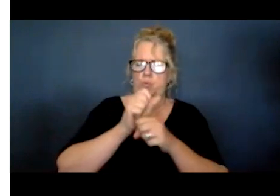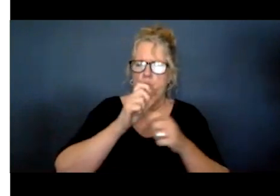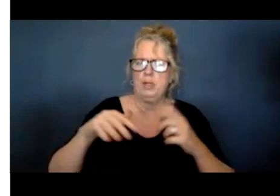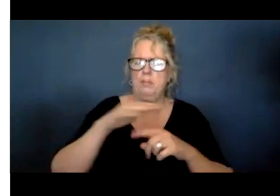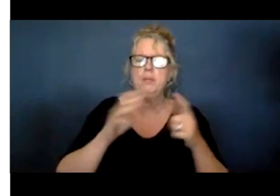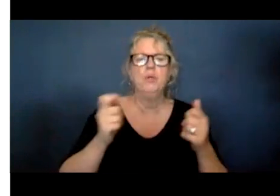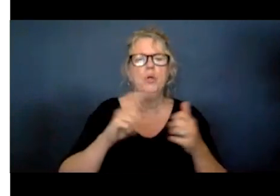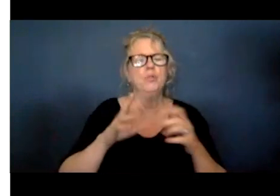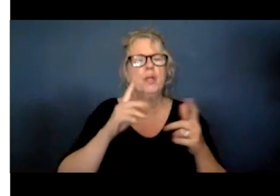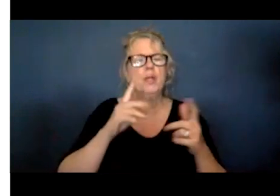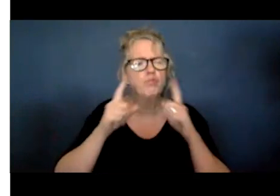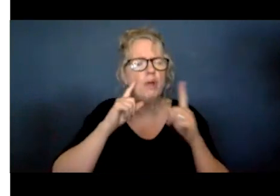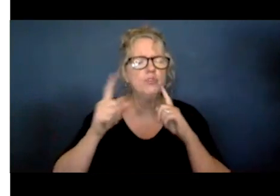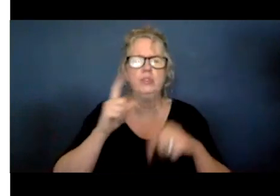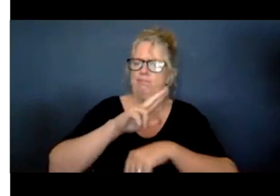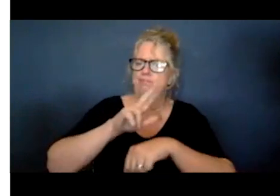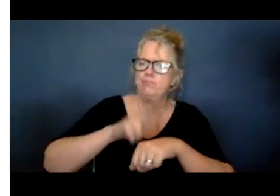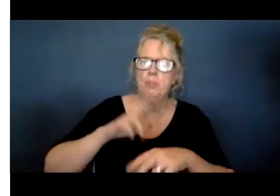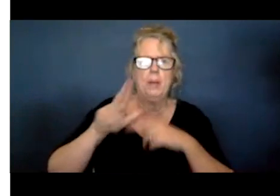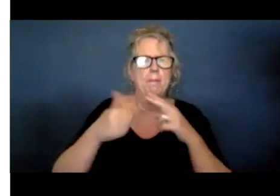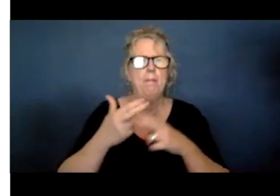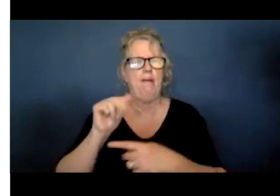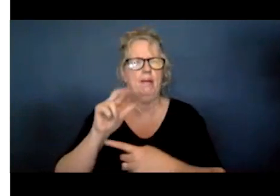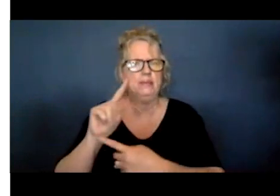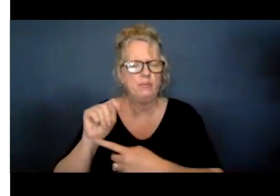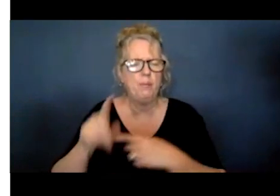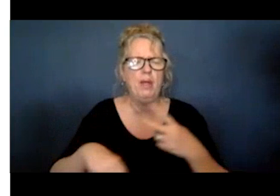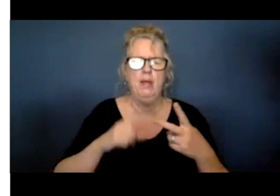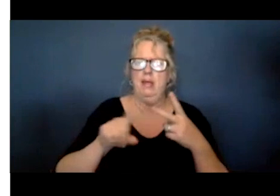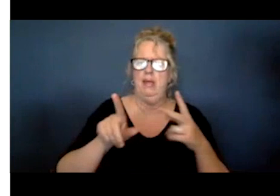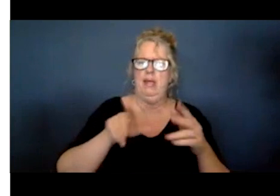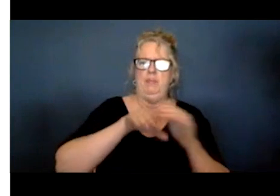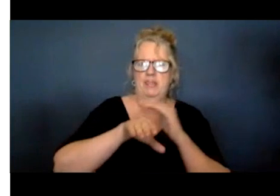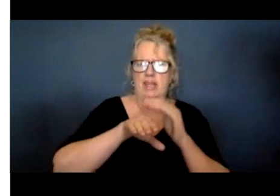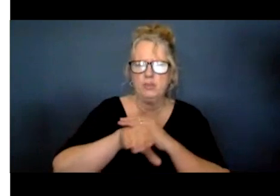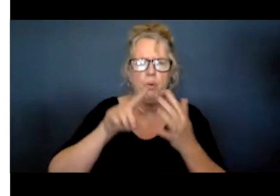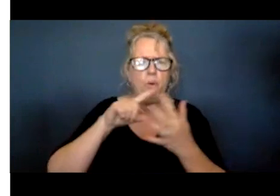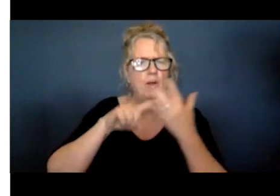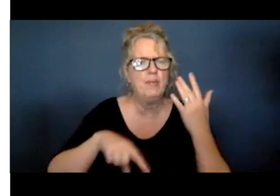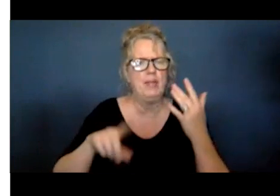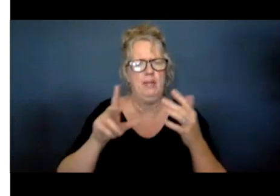conversations about assistive technology and accessibility features built into mainstream